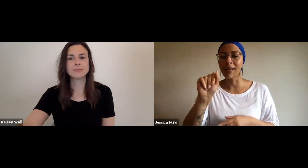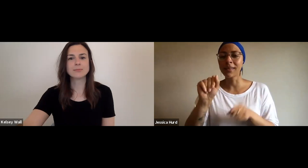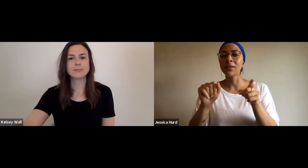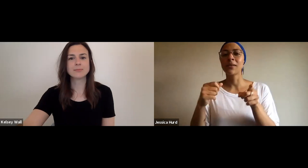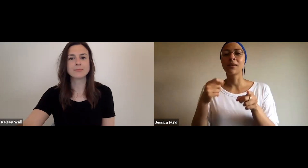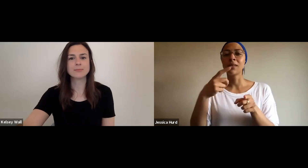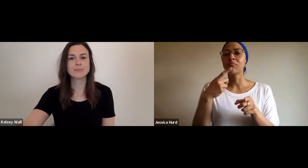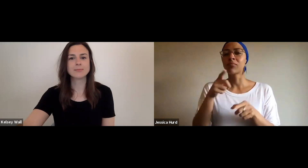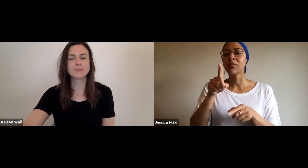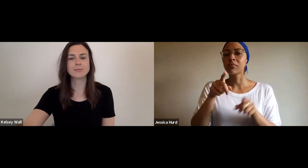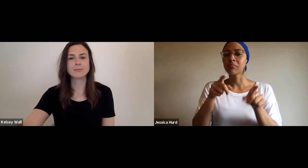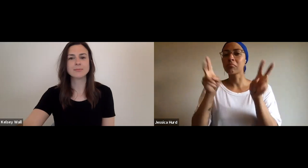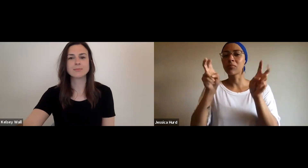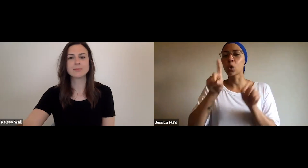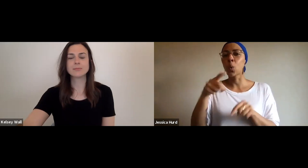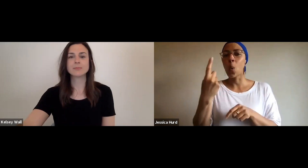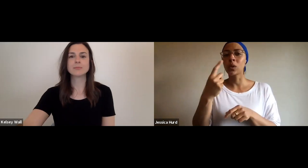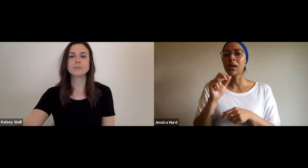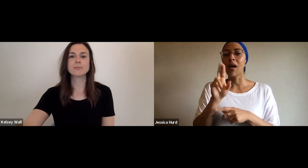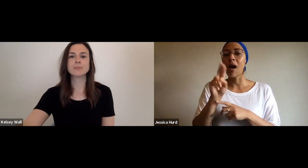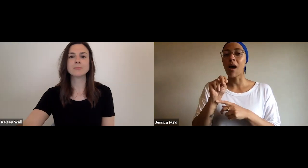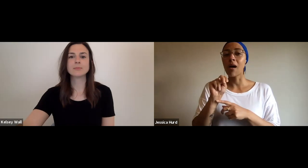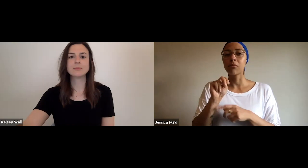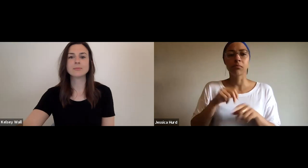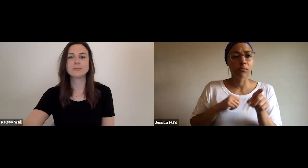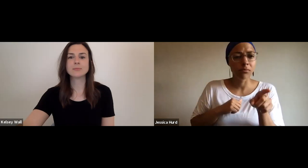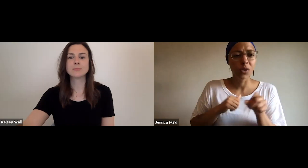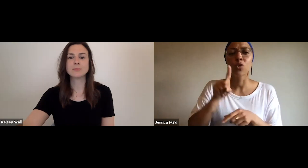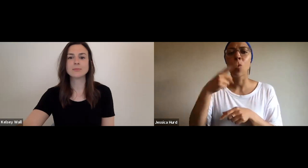that it says, you know, "You're unproductive by the standards of the world before"...